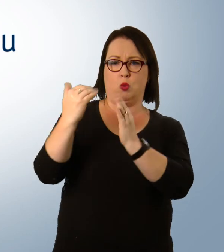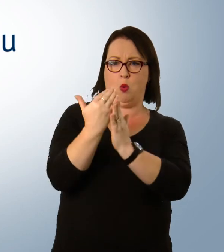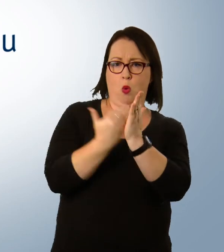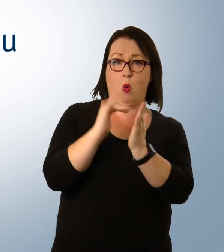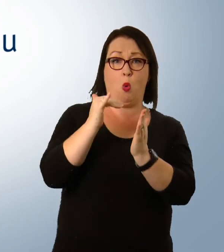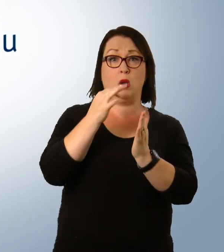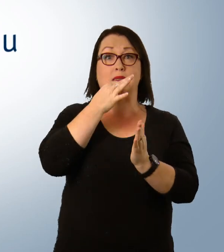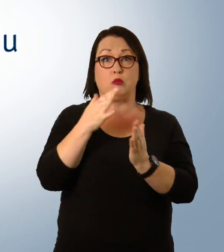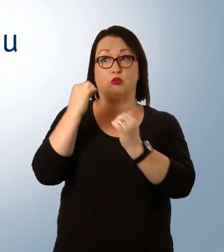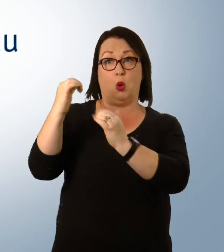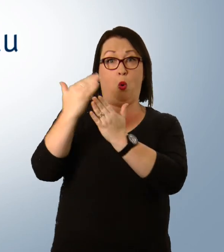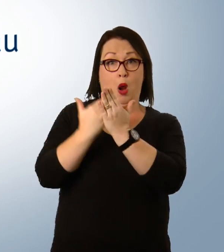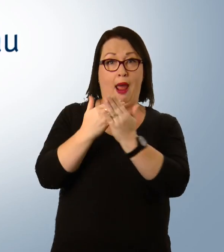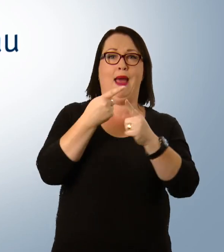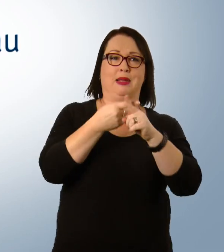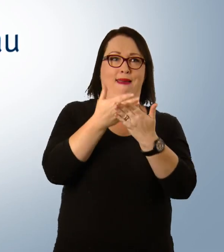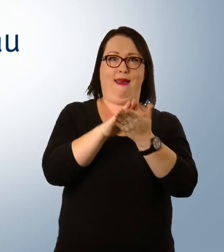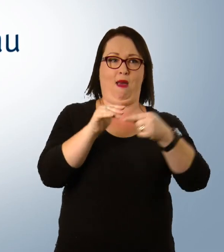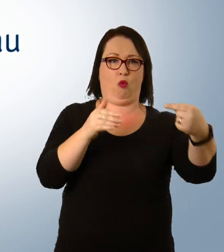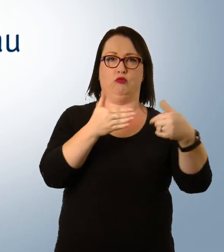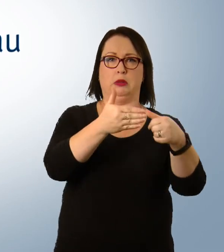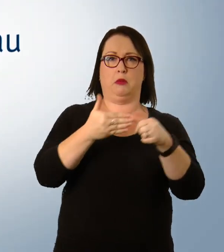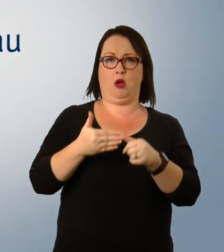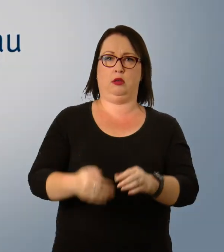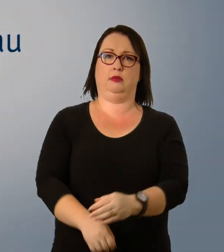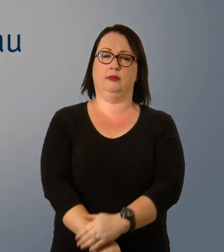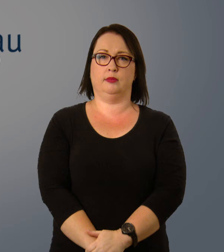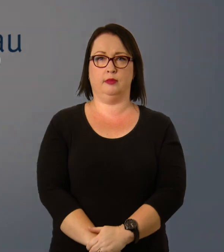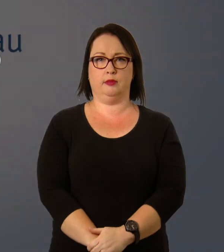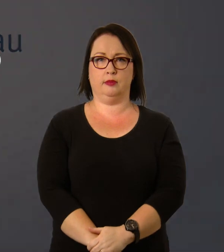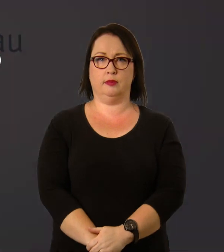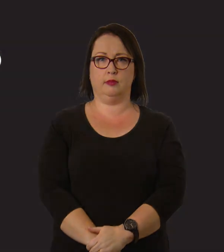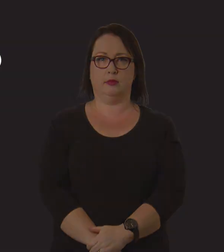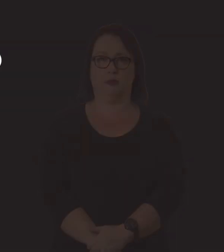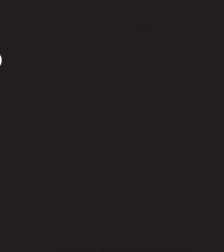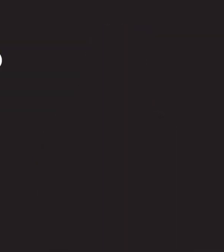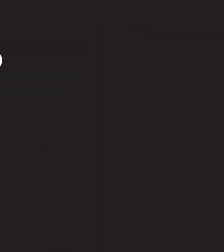Protection Order, and how to respond to an Order.